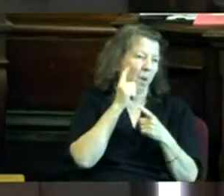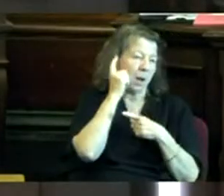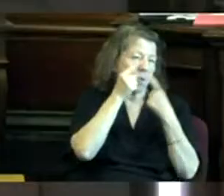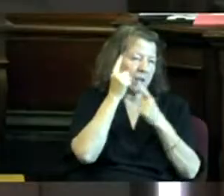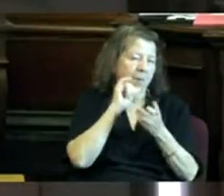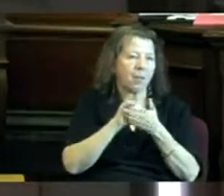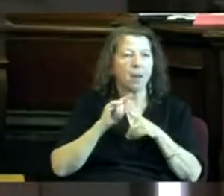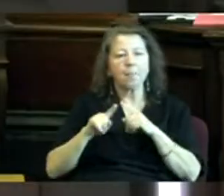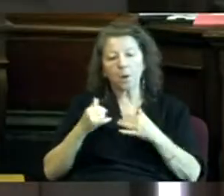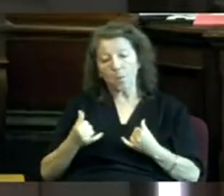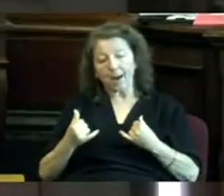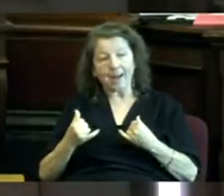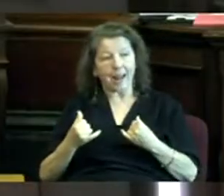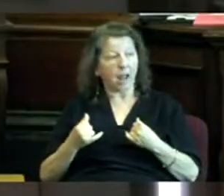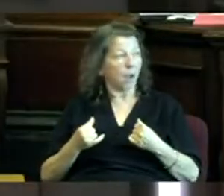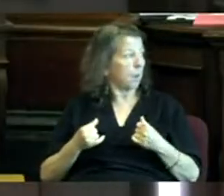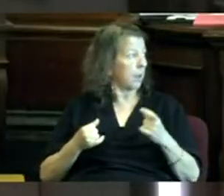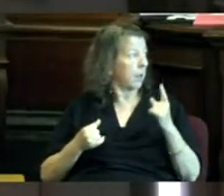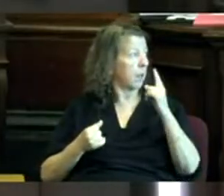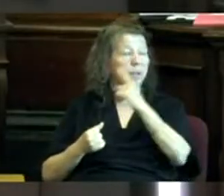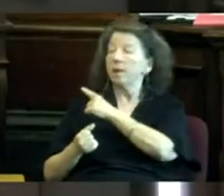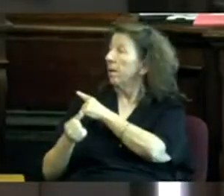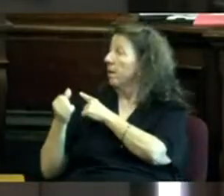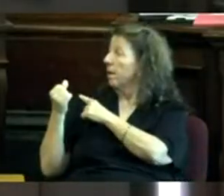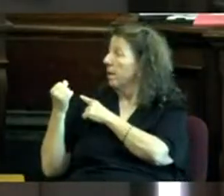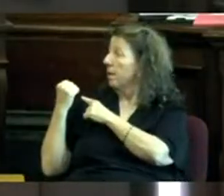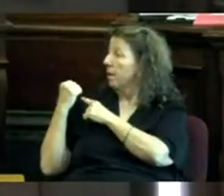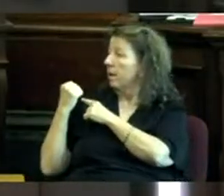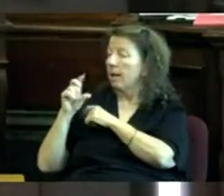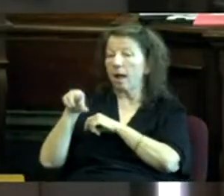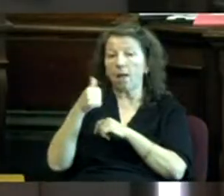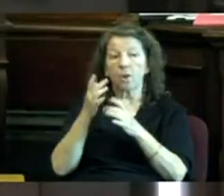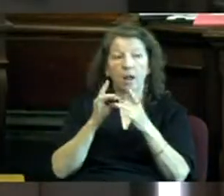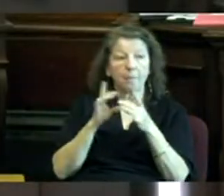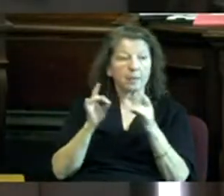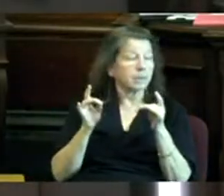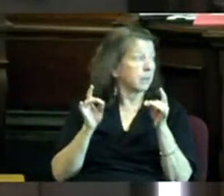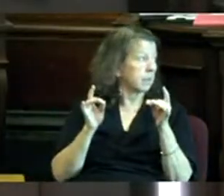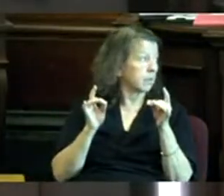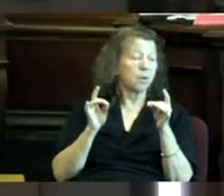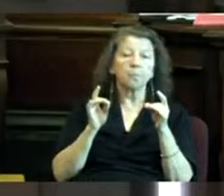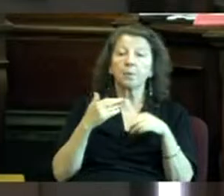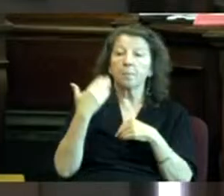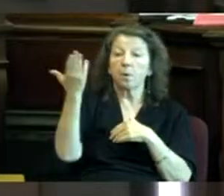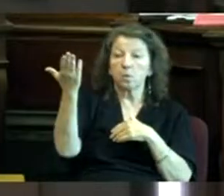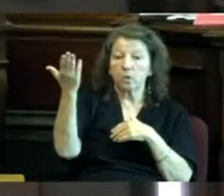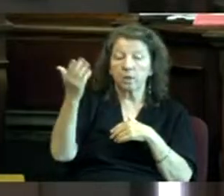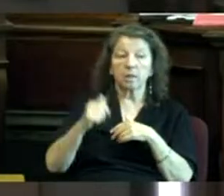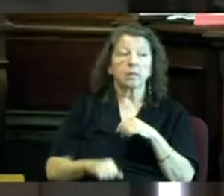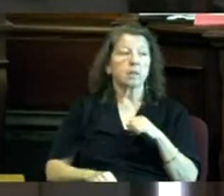to go in that direction, I think. So I'd like to entertain that. But for now, Council